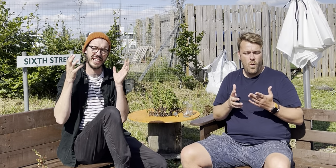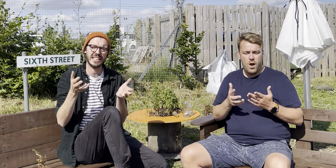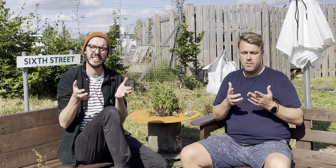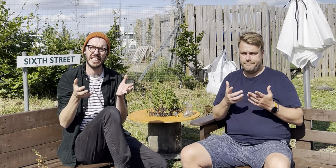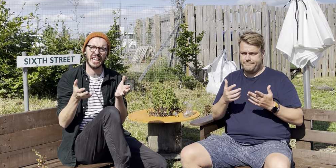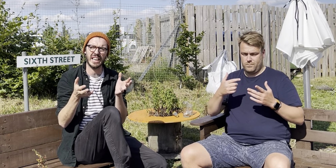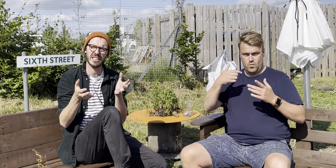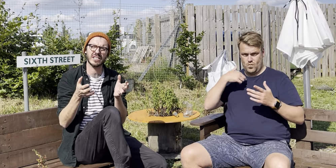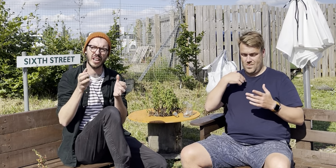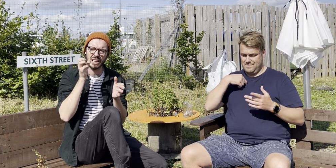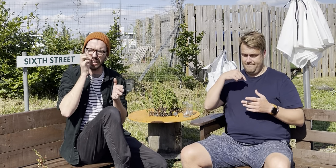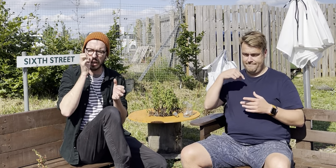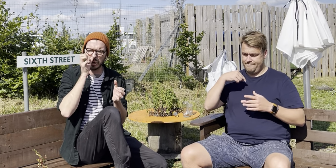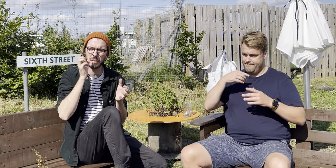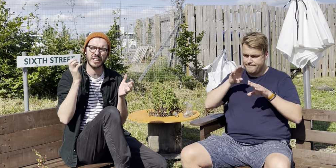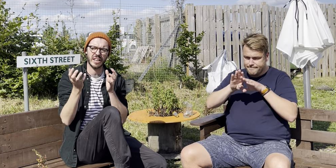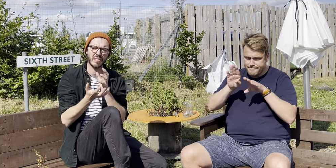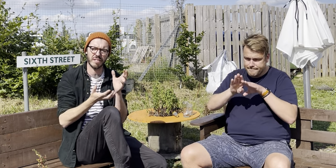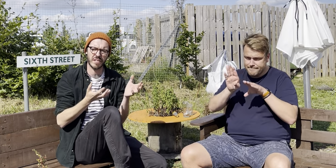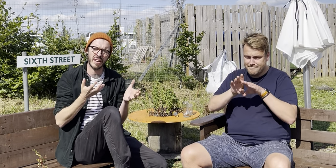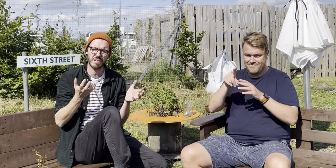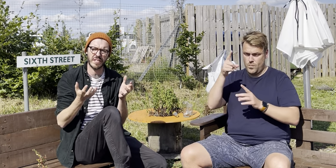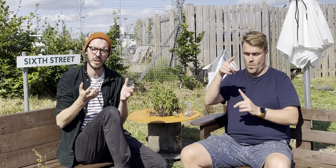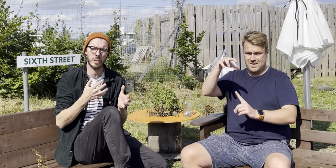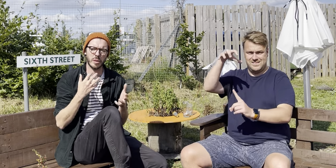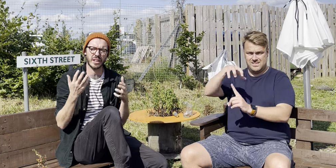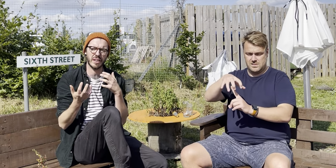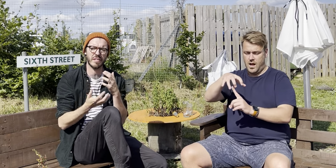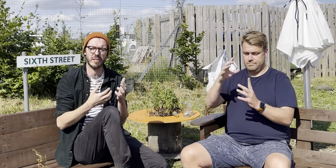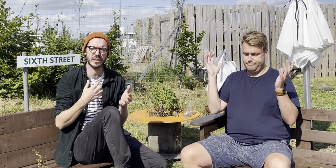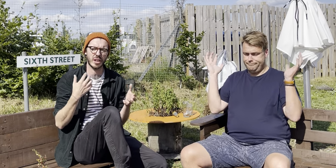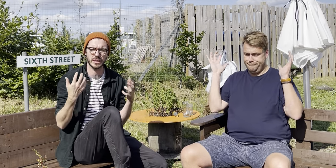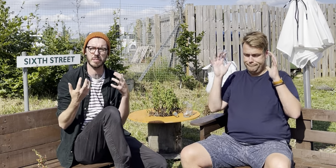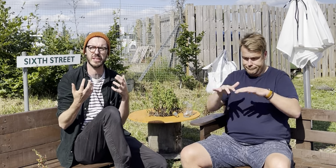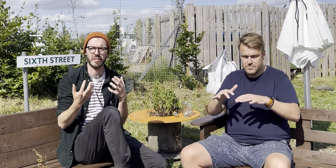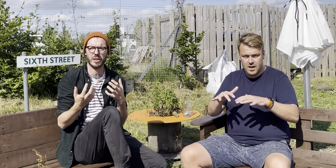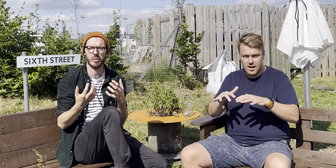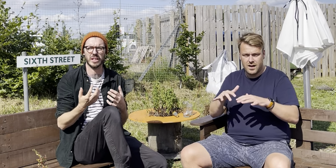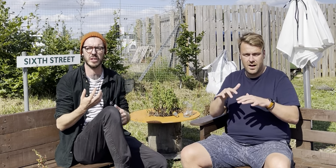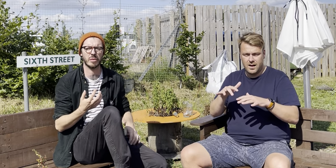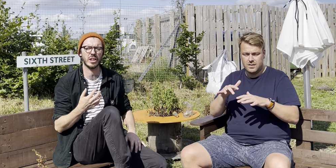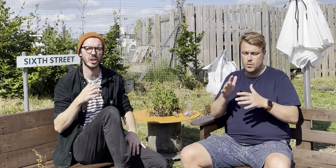landing it in a site and hoping that it it fits we work in a very site-specific way so we look